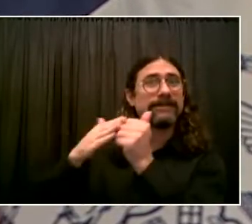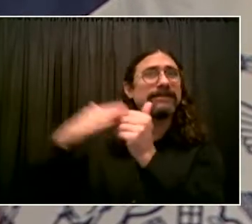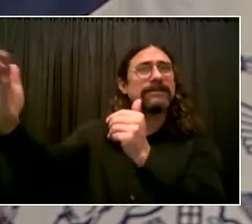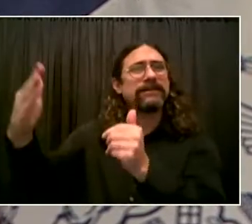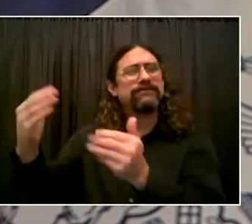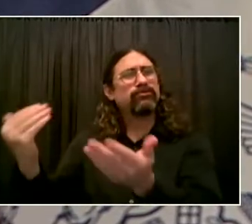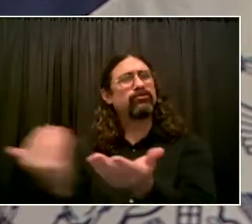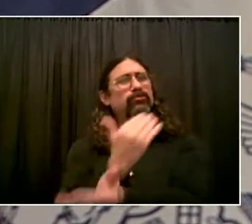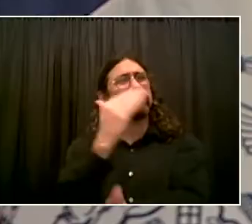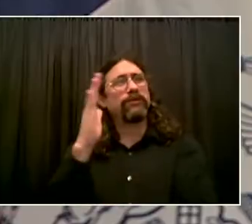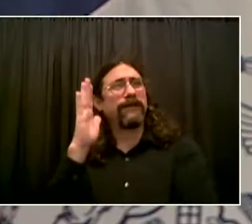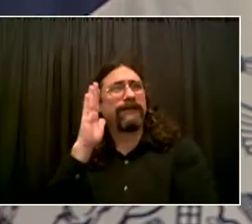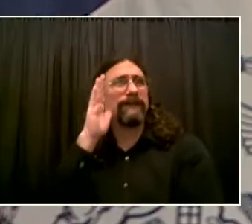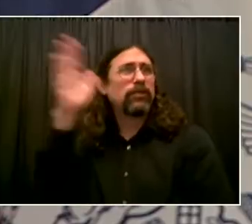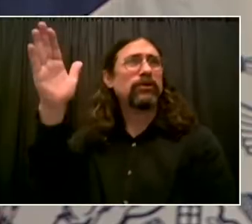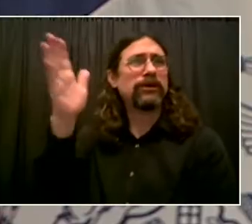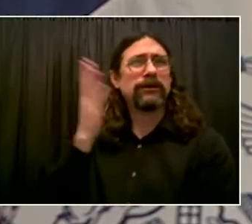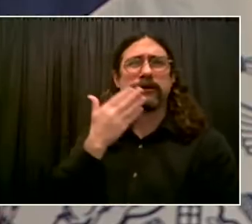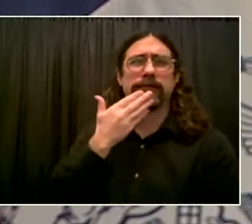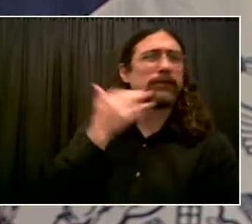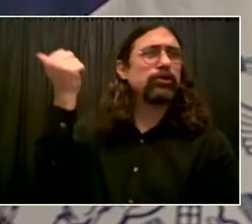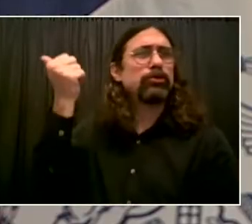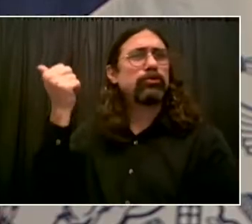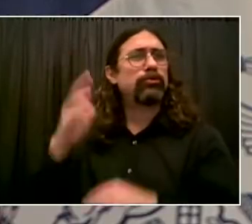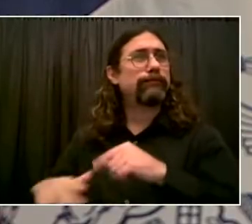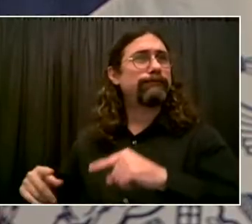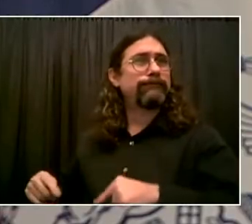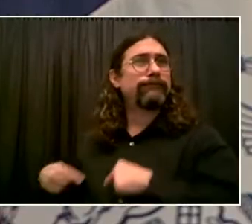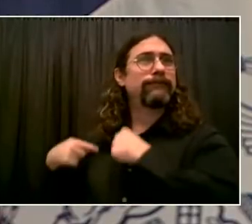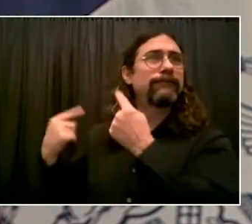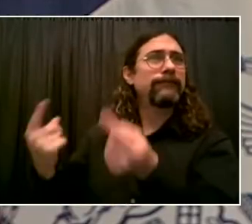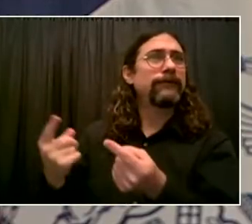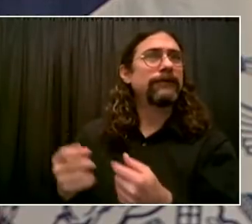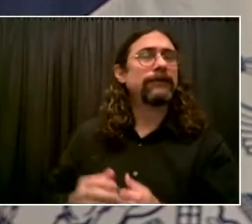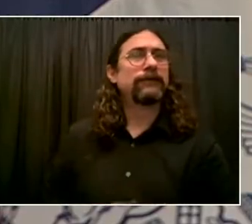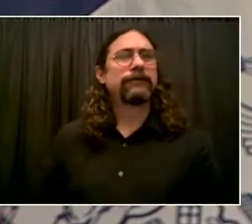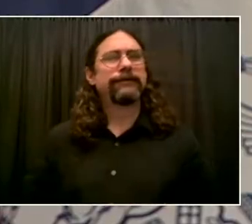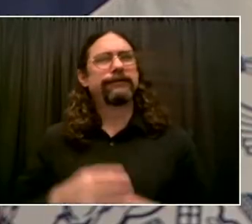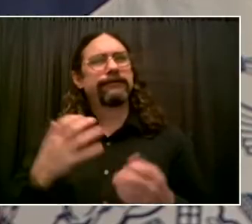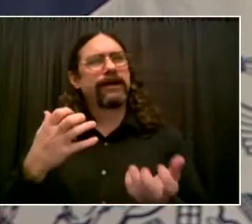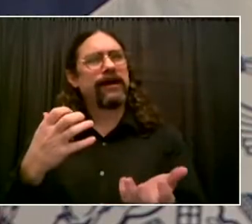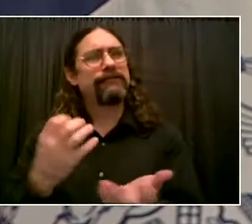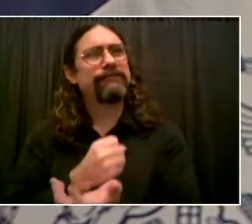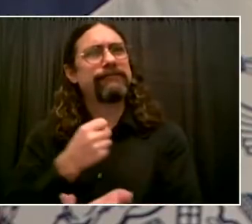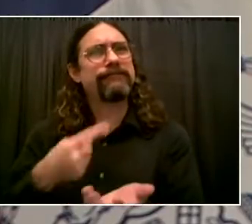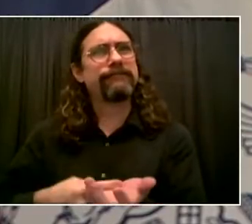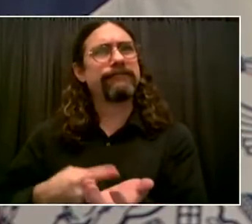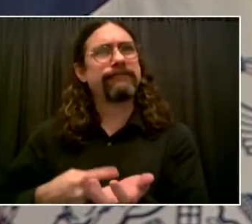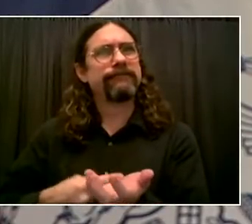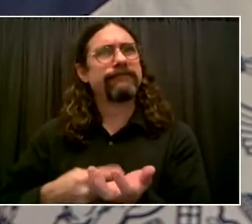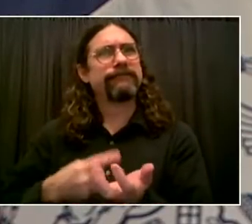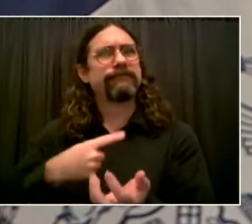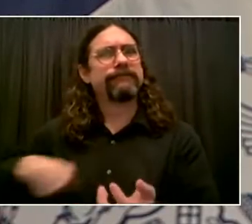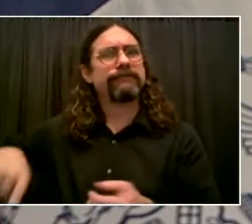PROBLEMS OF THE PAST AND MOVES US INTO A BETTER FUTURE.